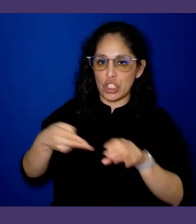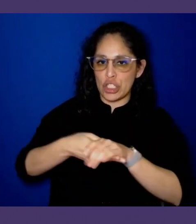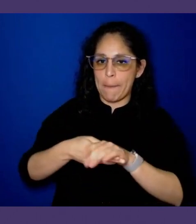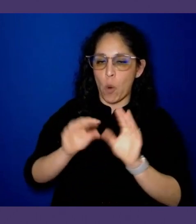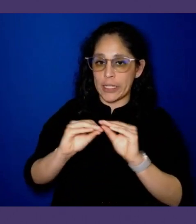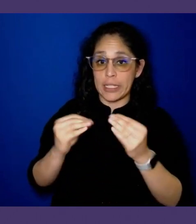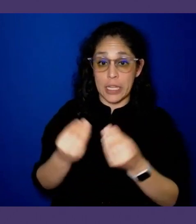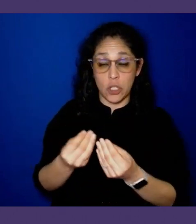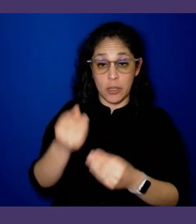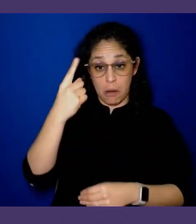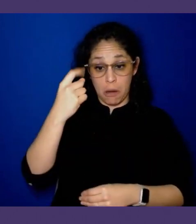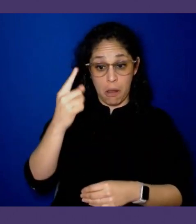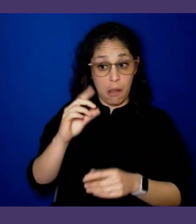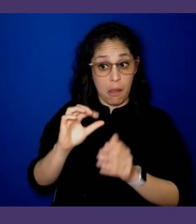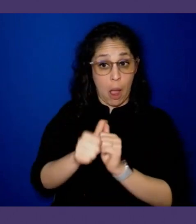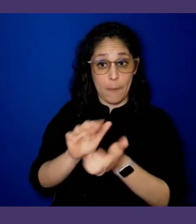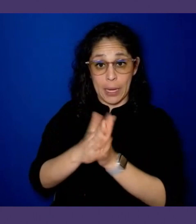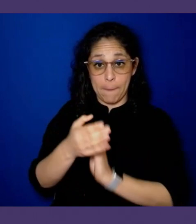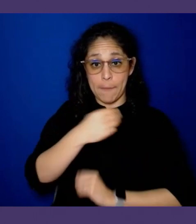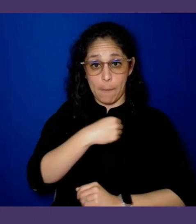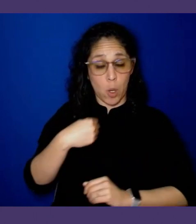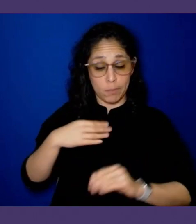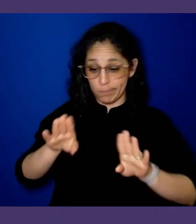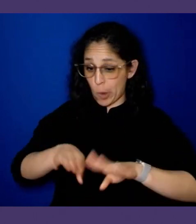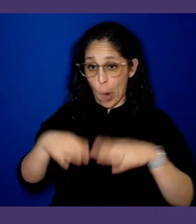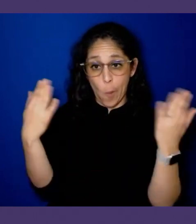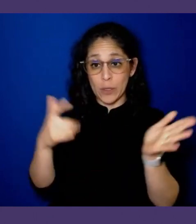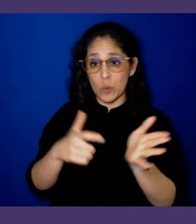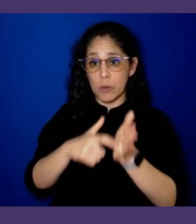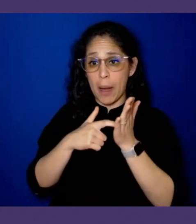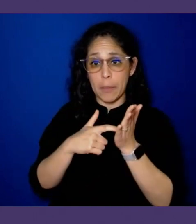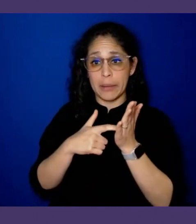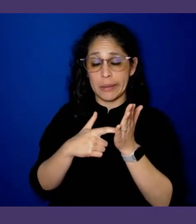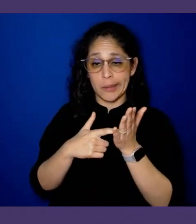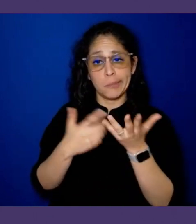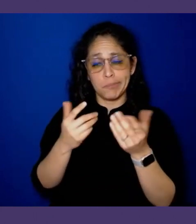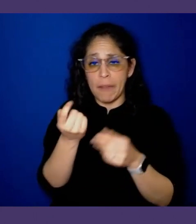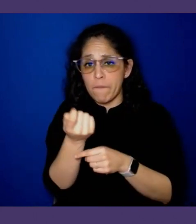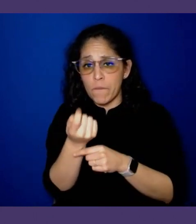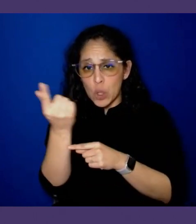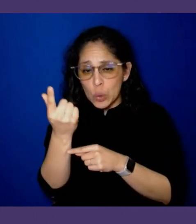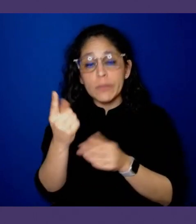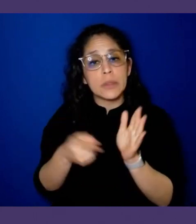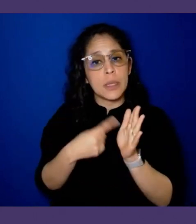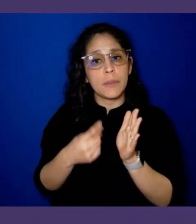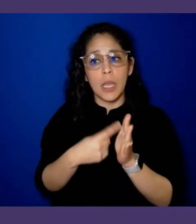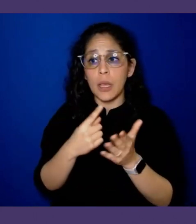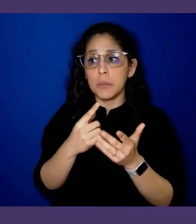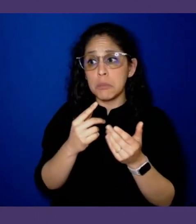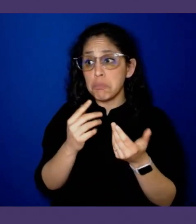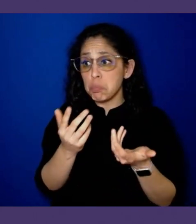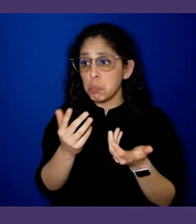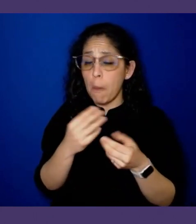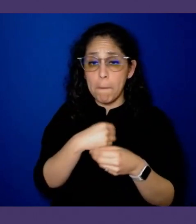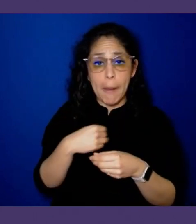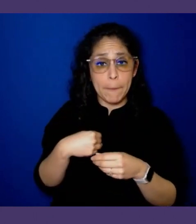There's very few requirements for membership, which sometimes means we have members who disagree with each other